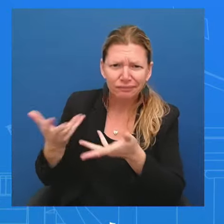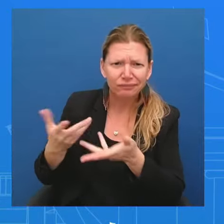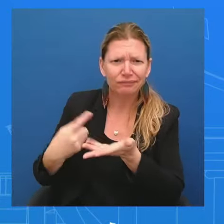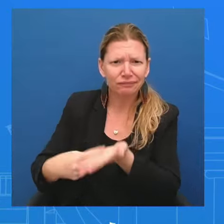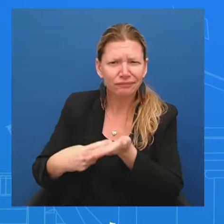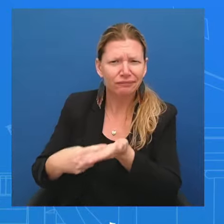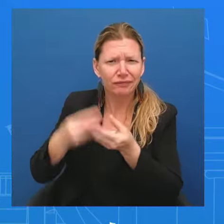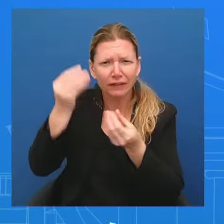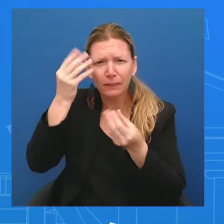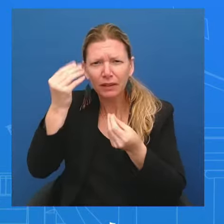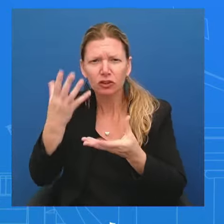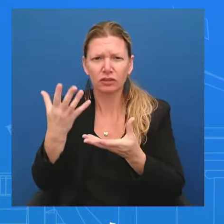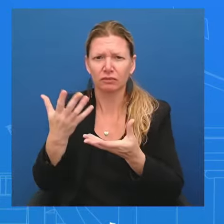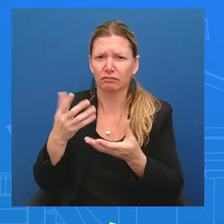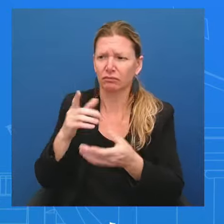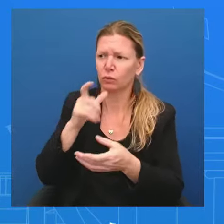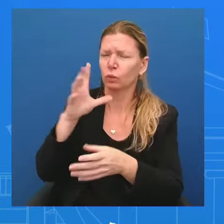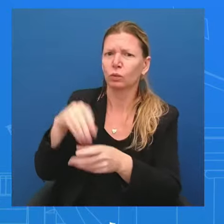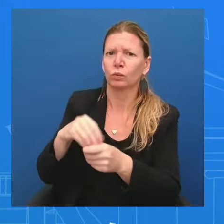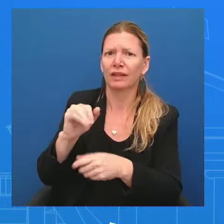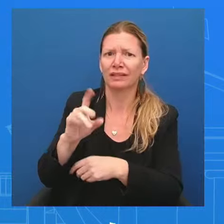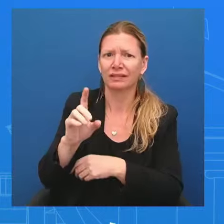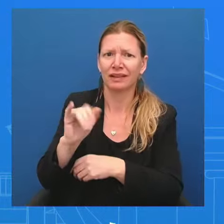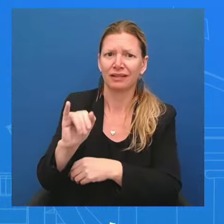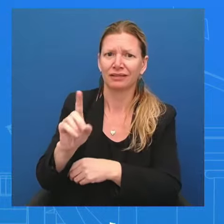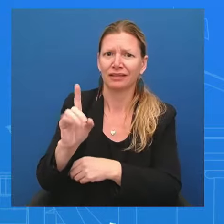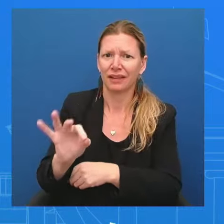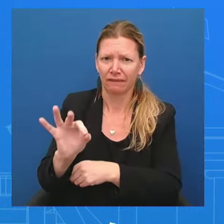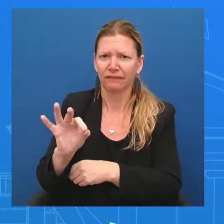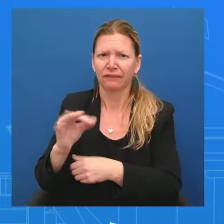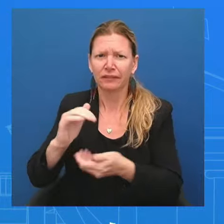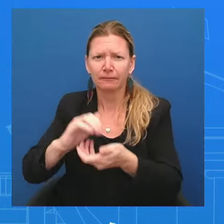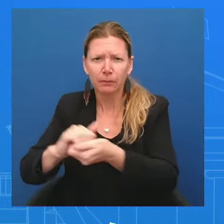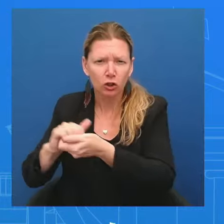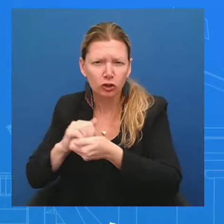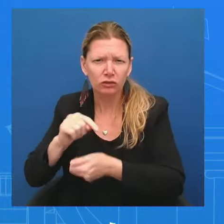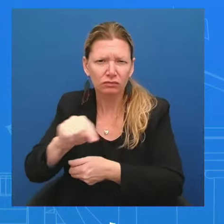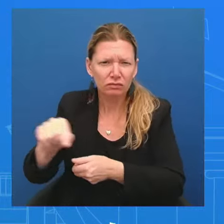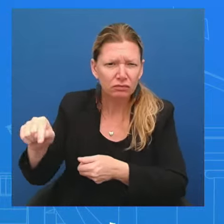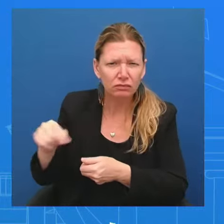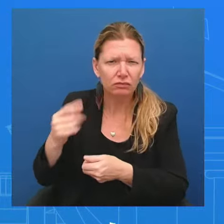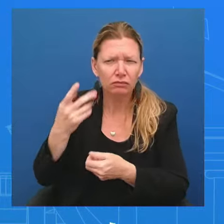I'll note that the Israeli Defense forces today released initial findings, initial findings,